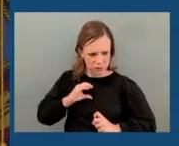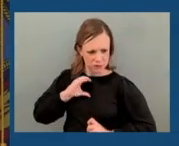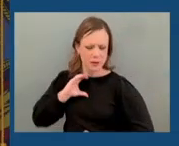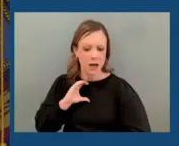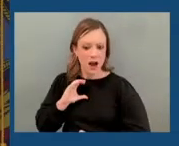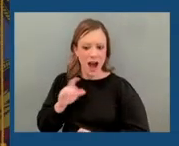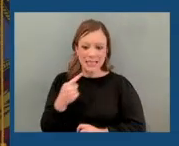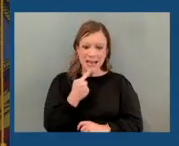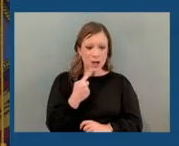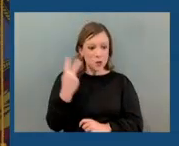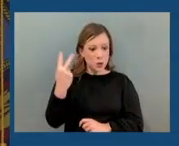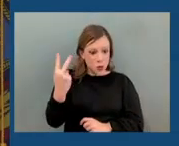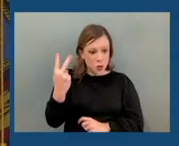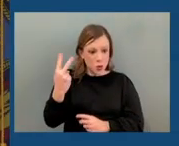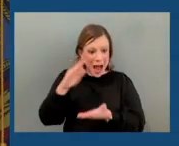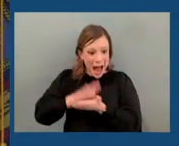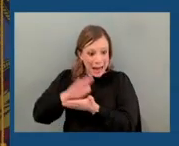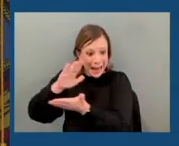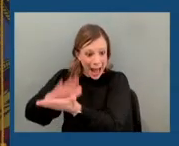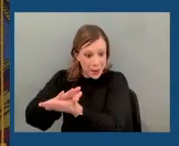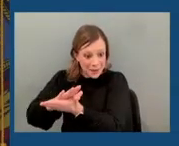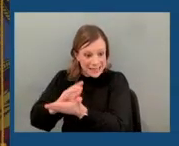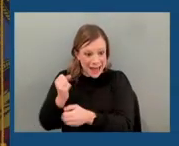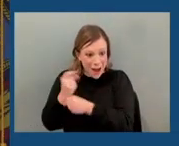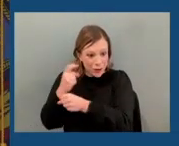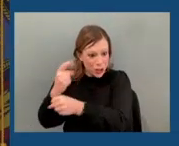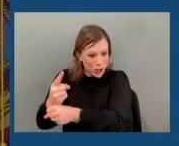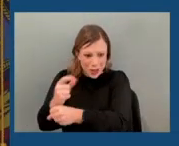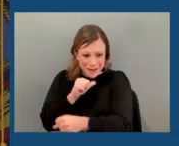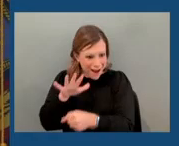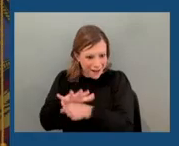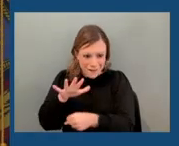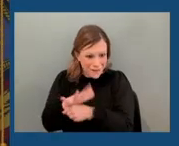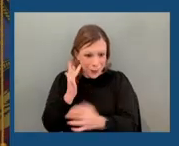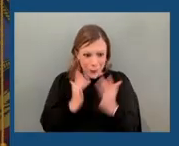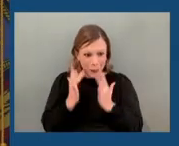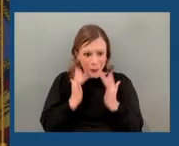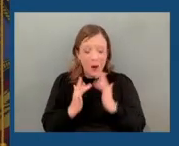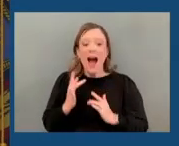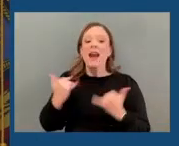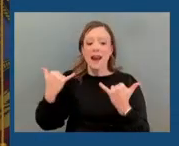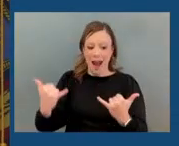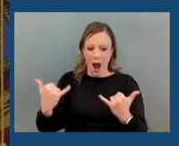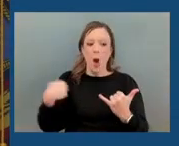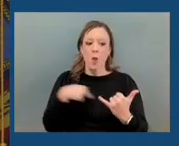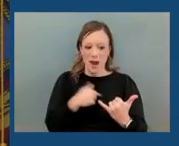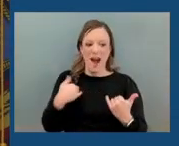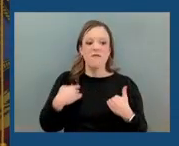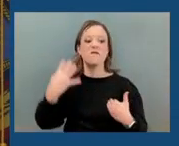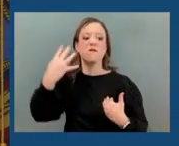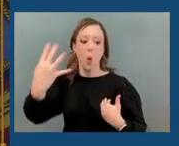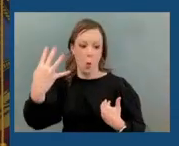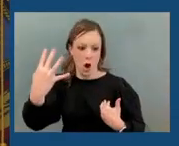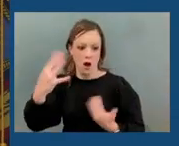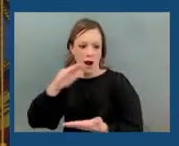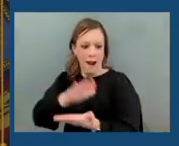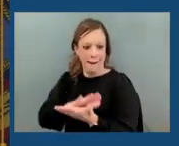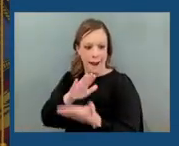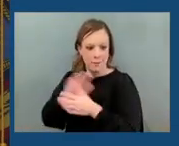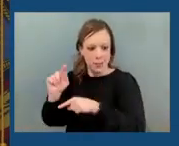We doubled it to four. I was told we wouldn't have the space. I said, find the space. It's a big place, it's a big state, uh use the state cab, whatever you need,